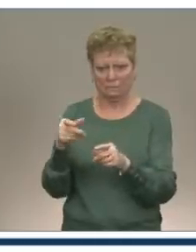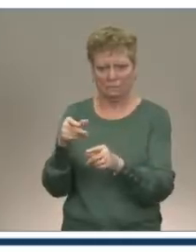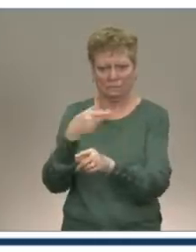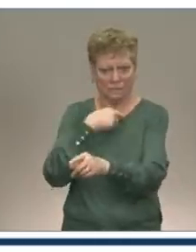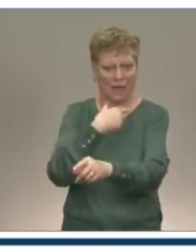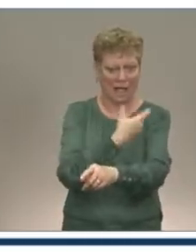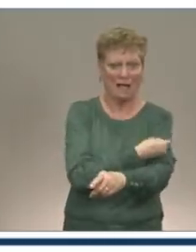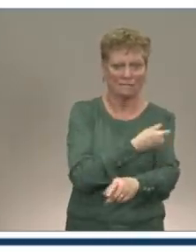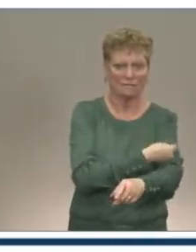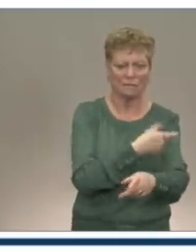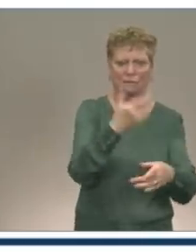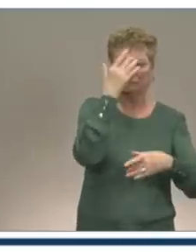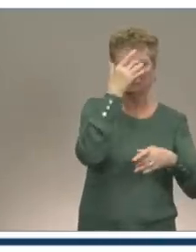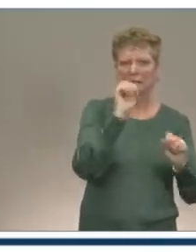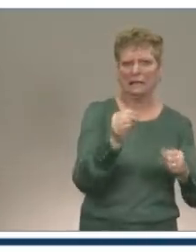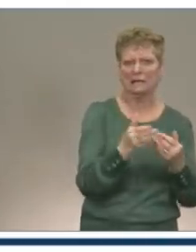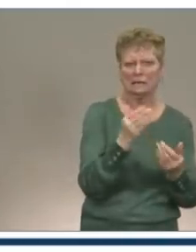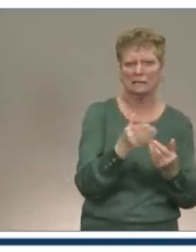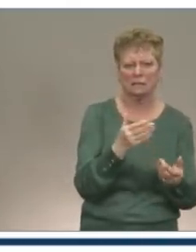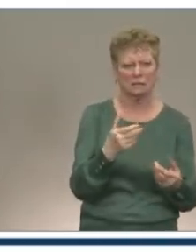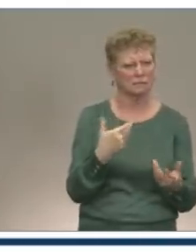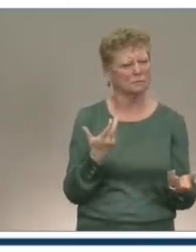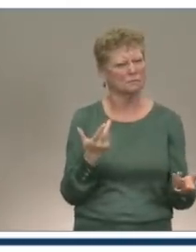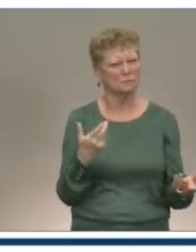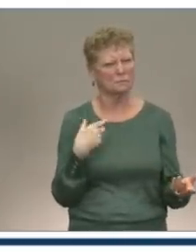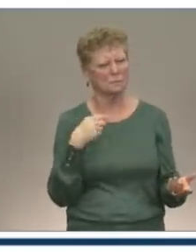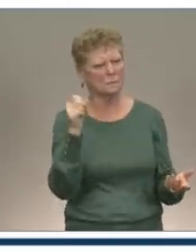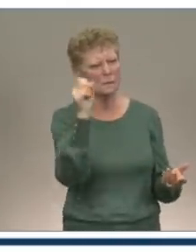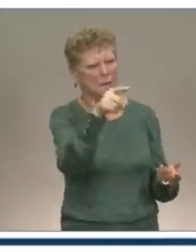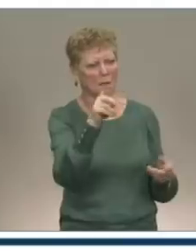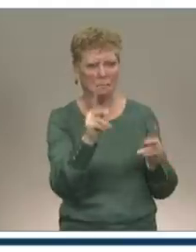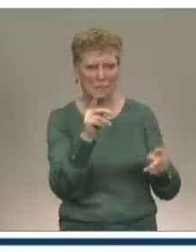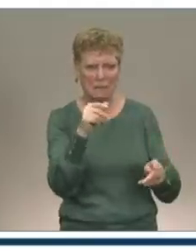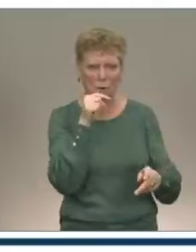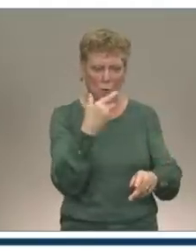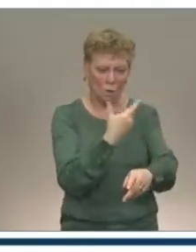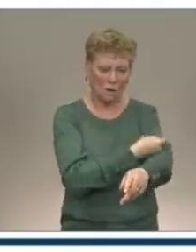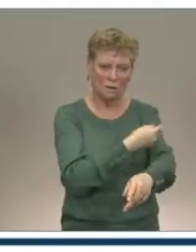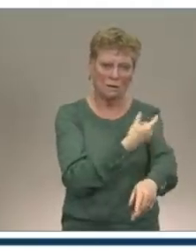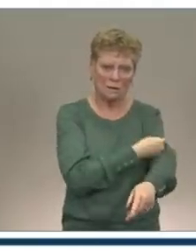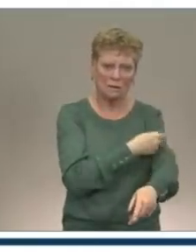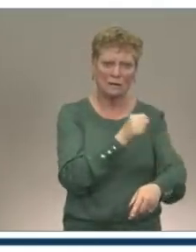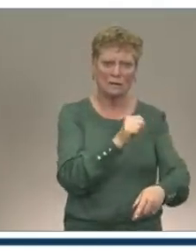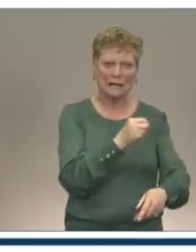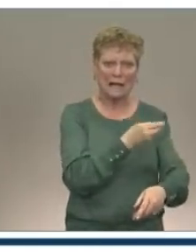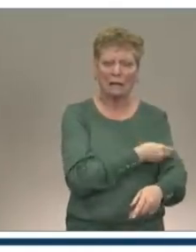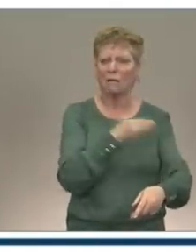twofold dr strang given that vaccinated people can get and transmit the virus how can mandates